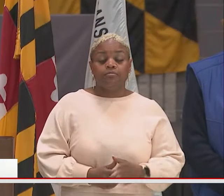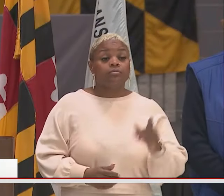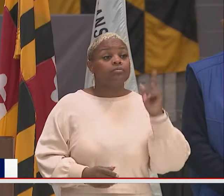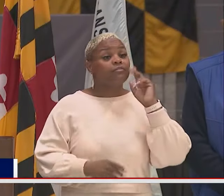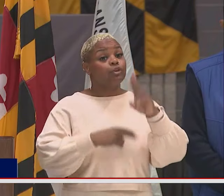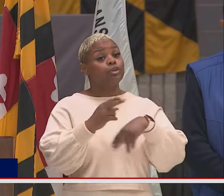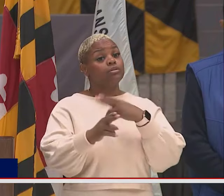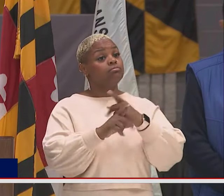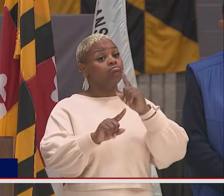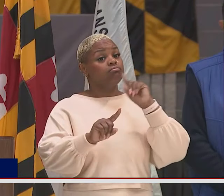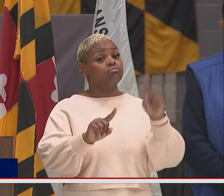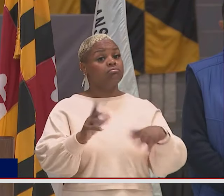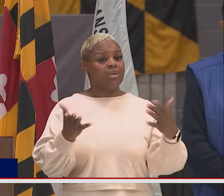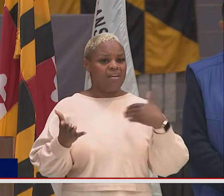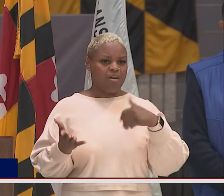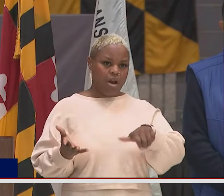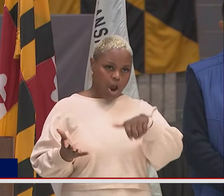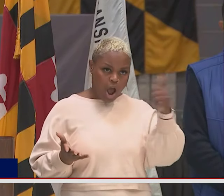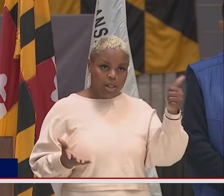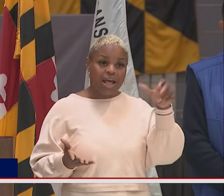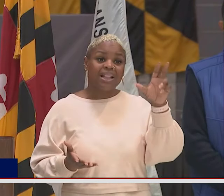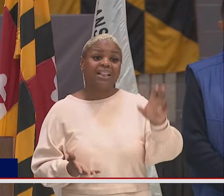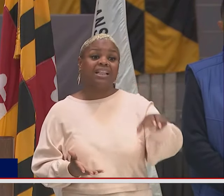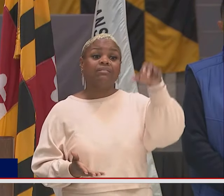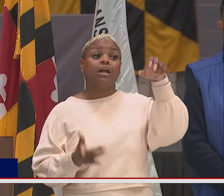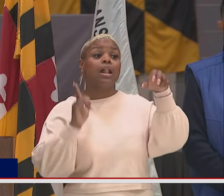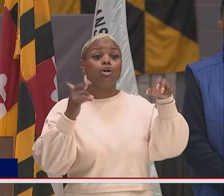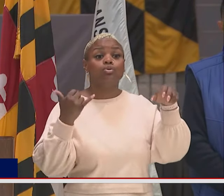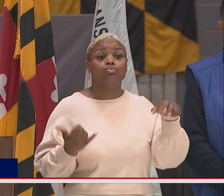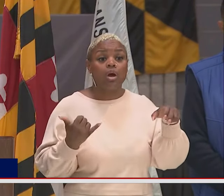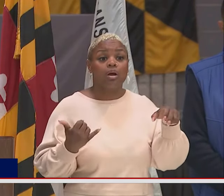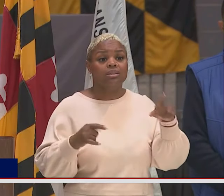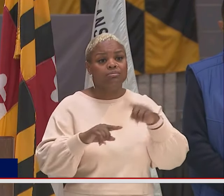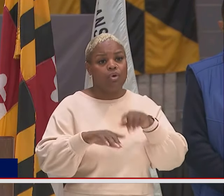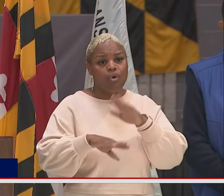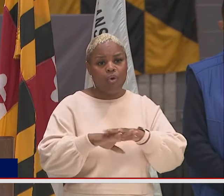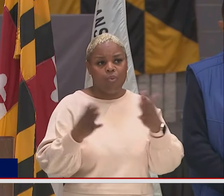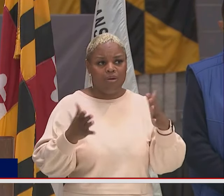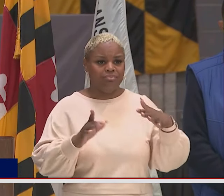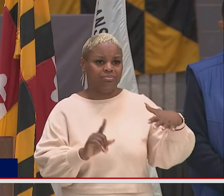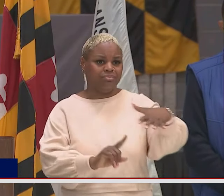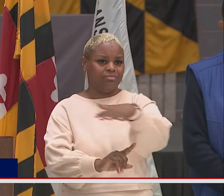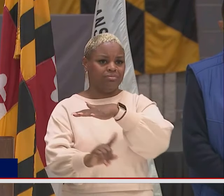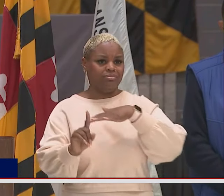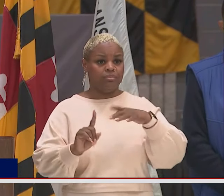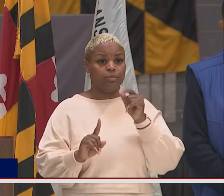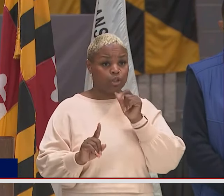EVERY DAY FROM THIS POOR SHIP TRAFFIC. SO THE GOVERNOR SAYS ANOTHER CRANE LIFT IS HAPPENING